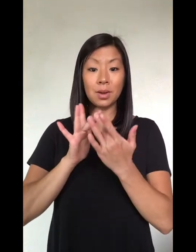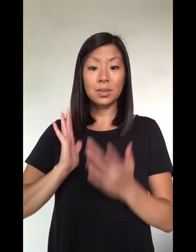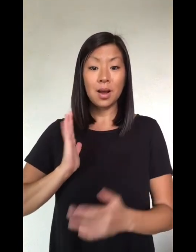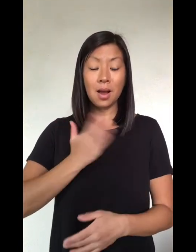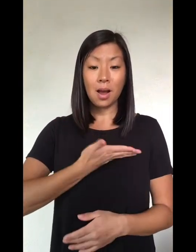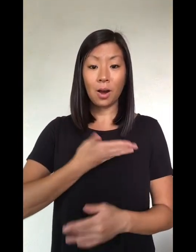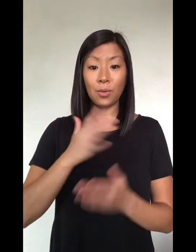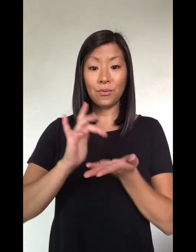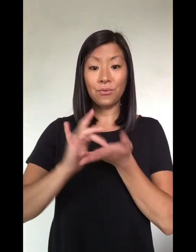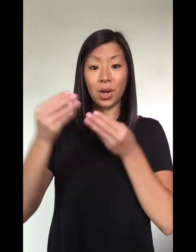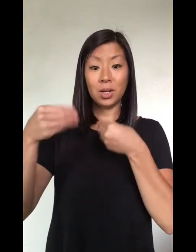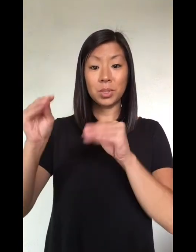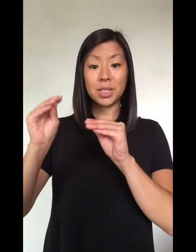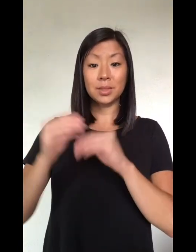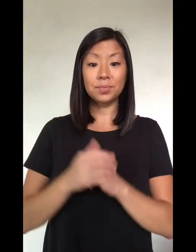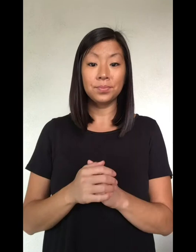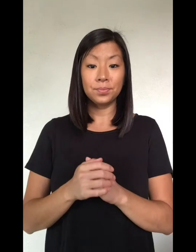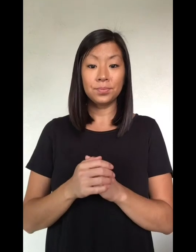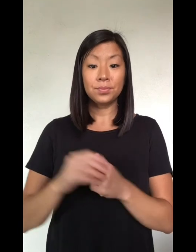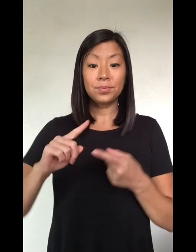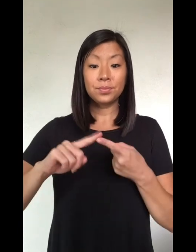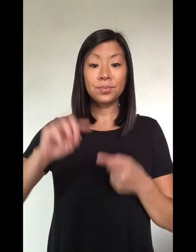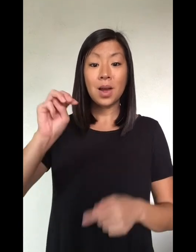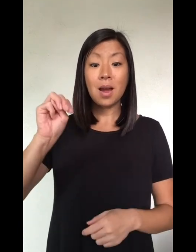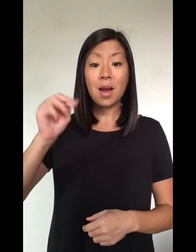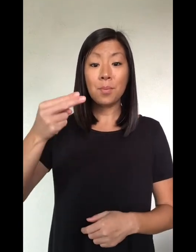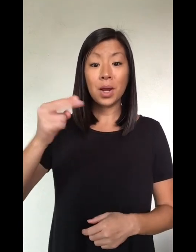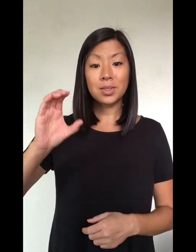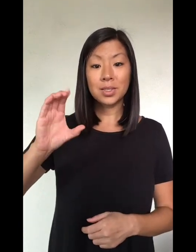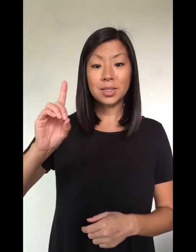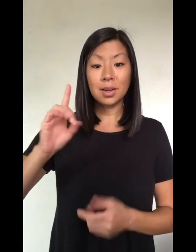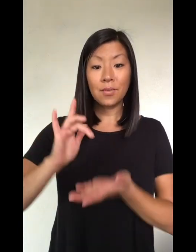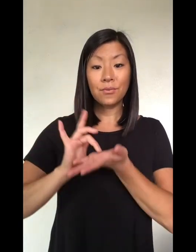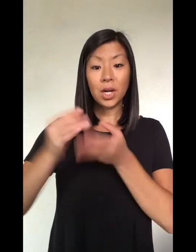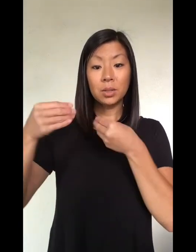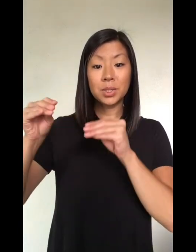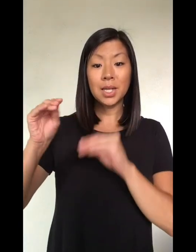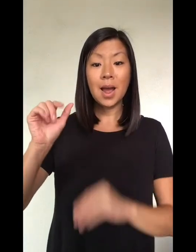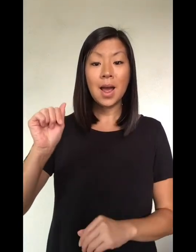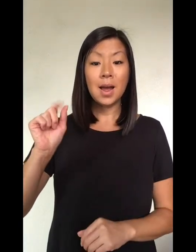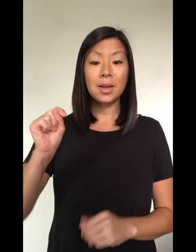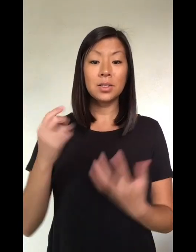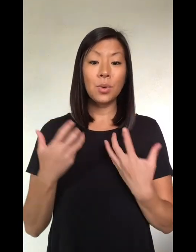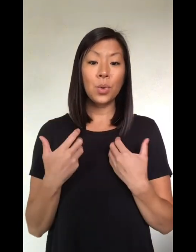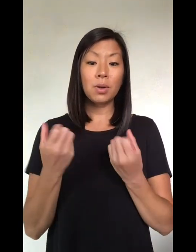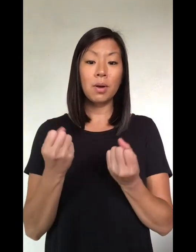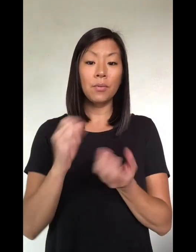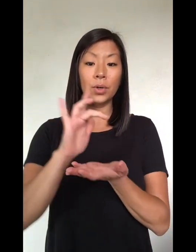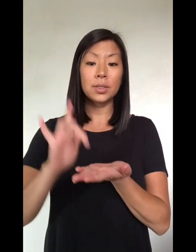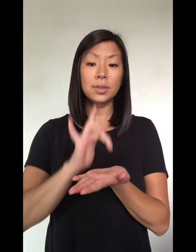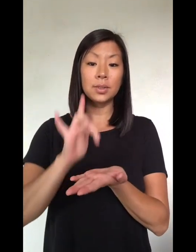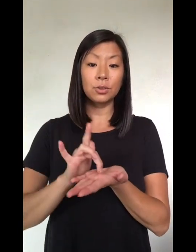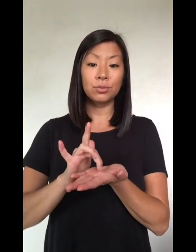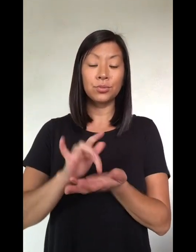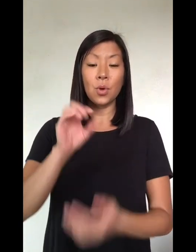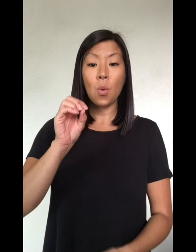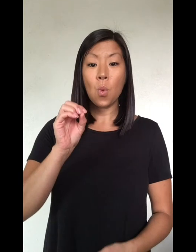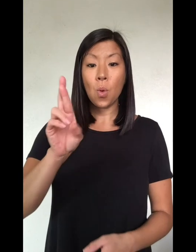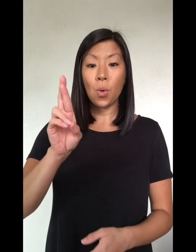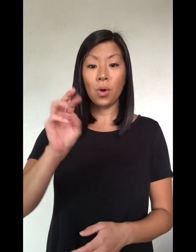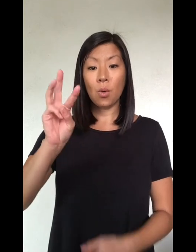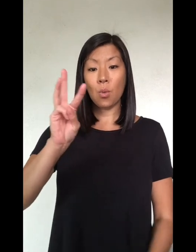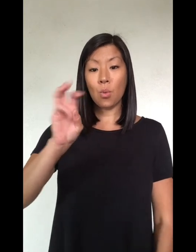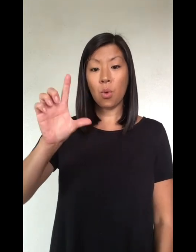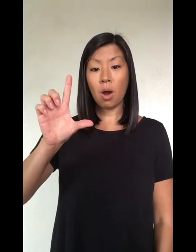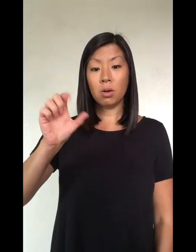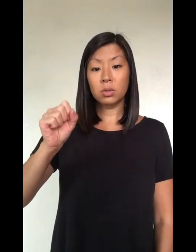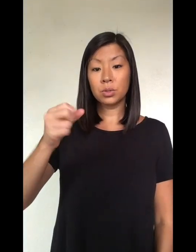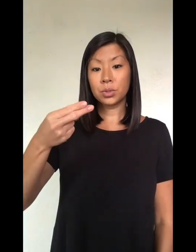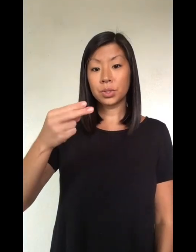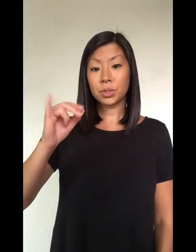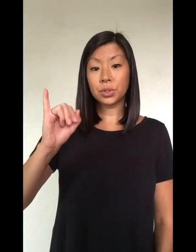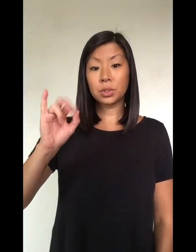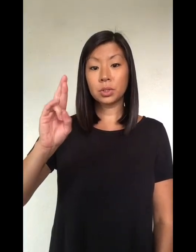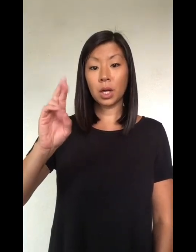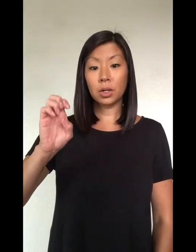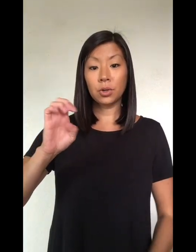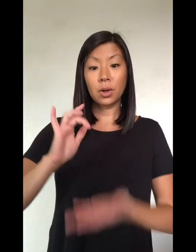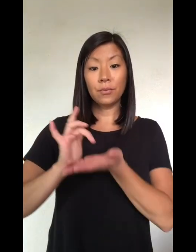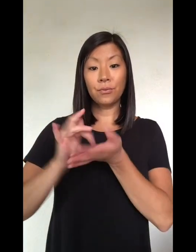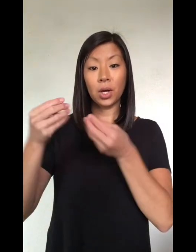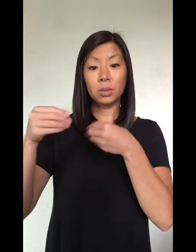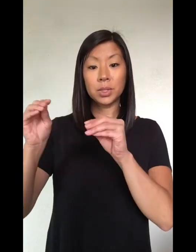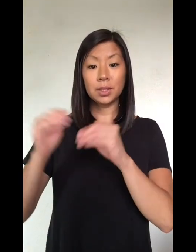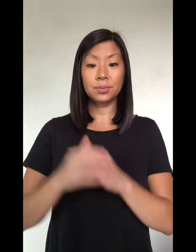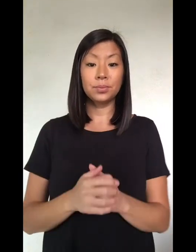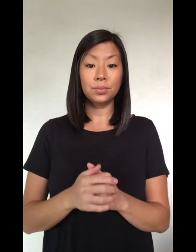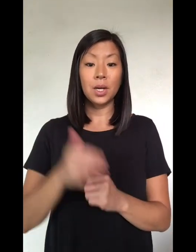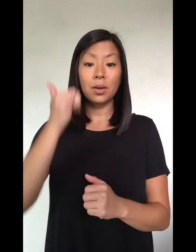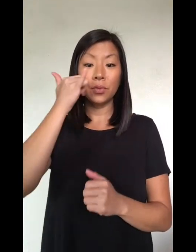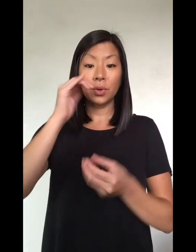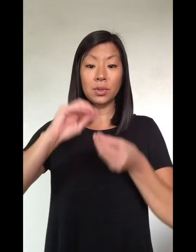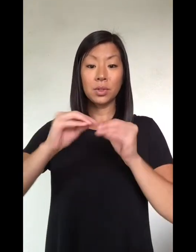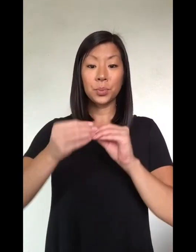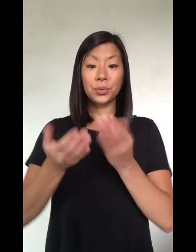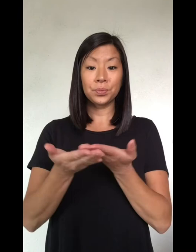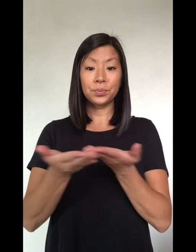MHCD Pharmacy at the Recovery Center or Wellshire Pharmacy.